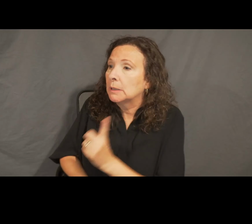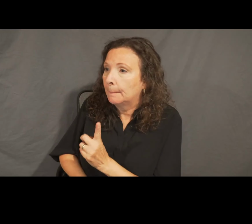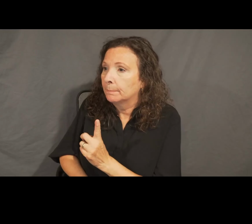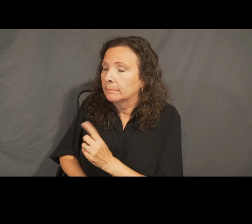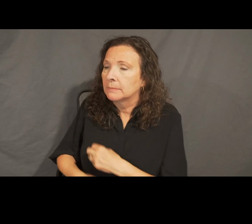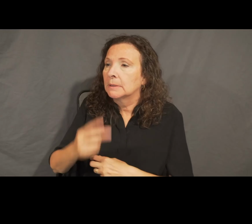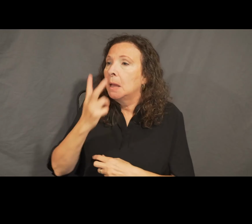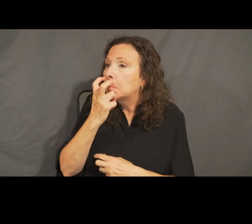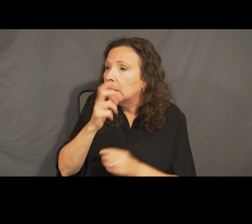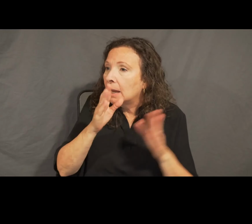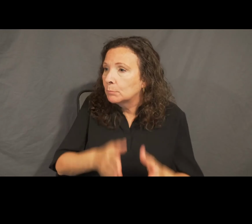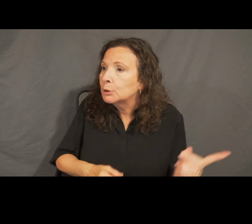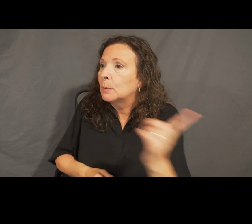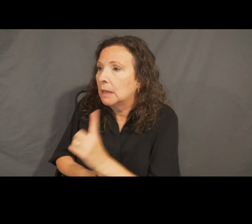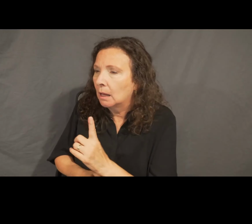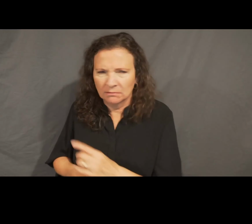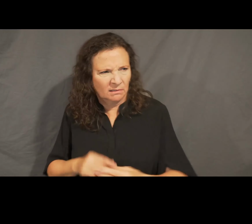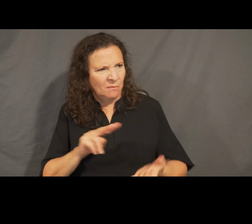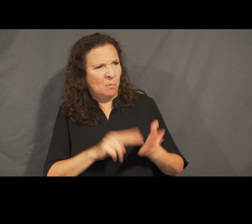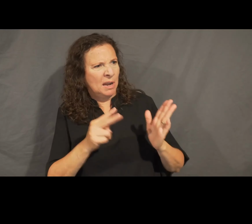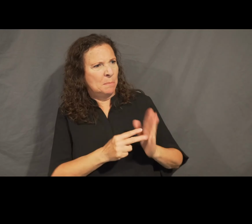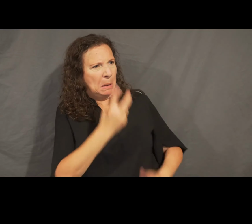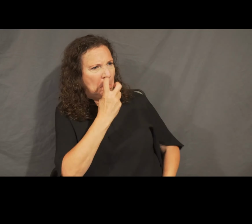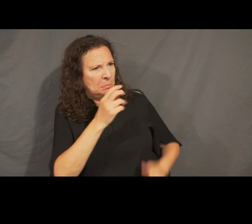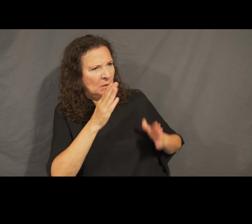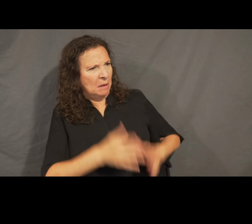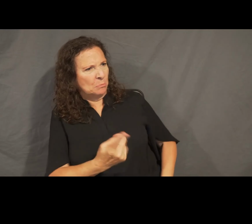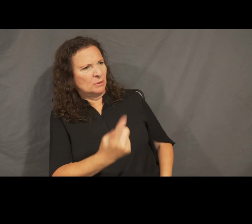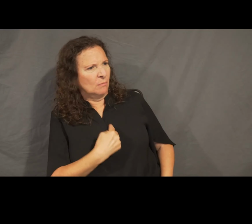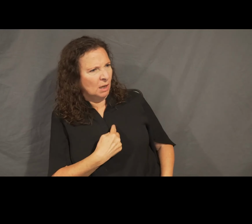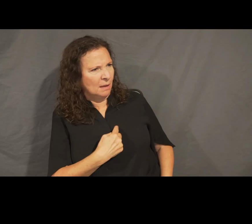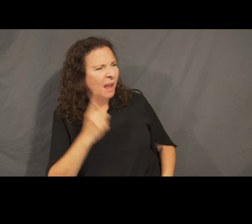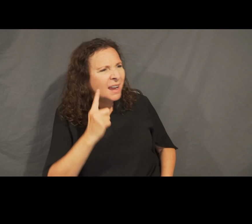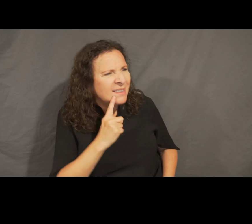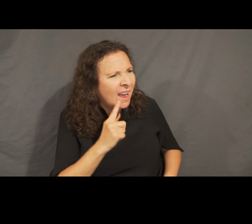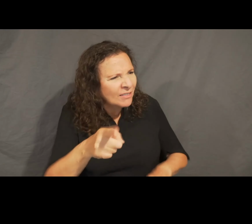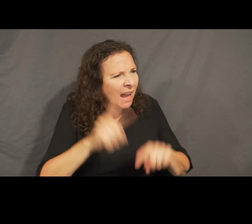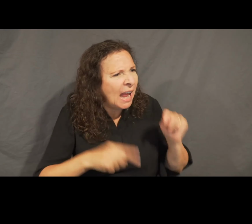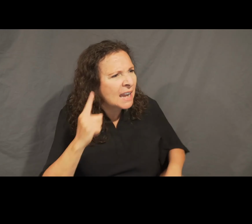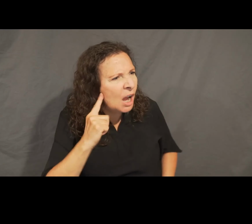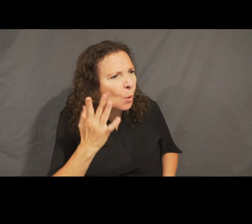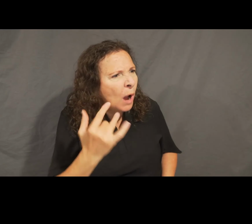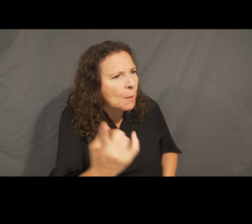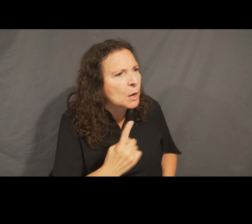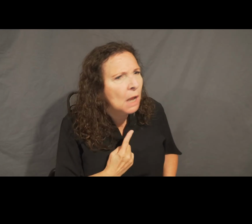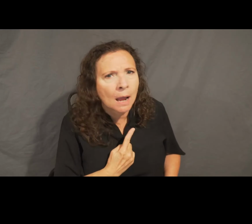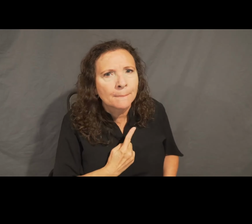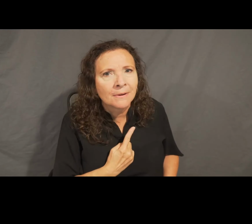If someone's at that place, which is most speakers out there, personas become really interesting.